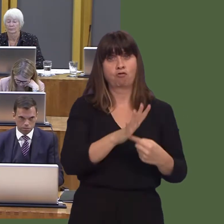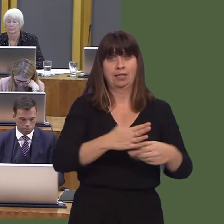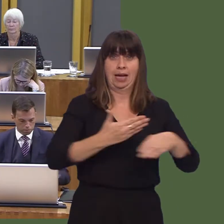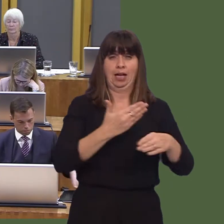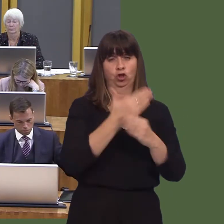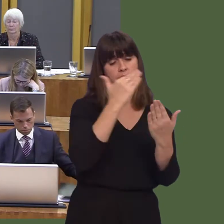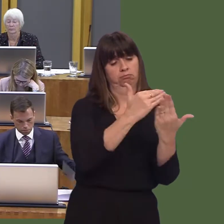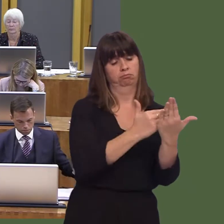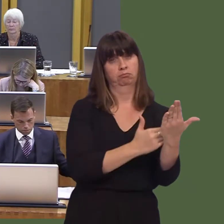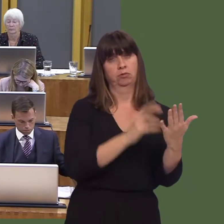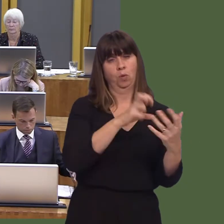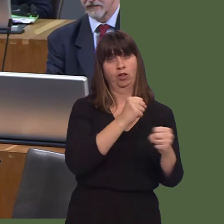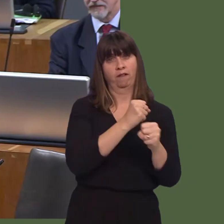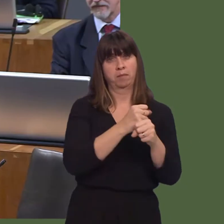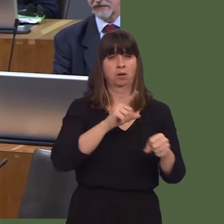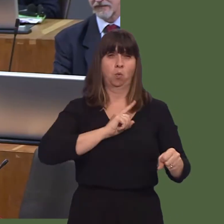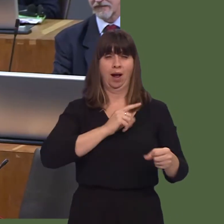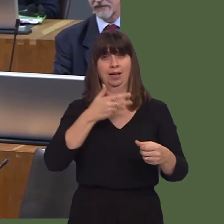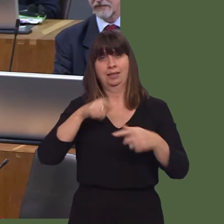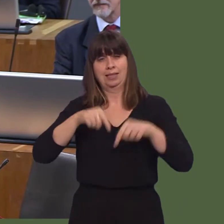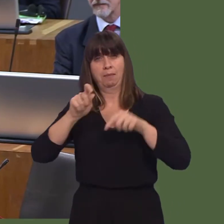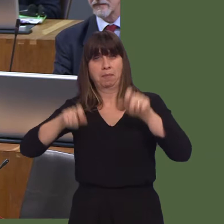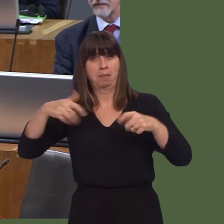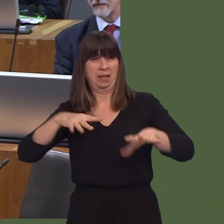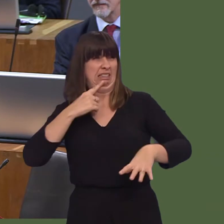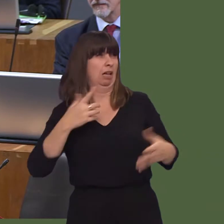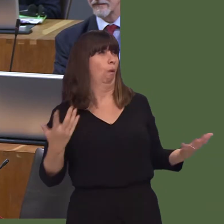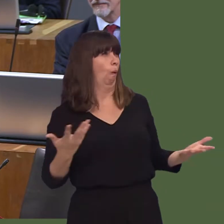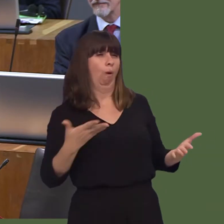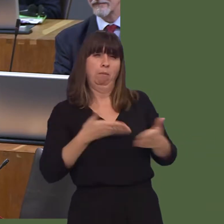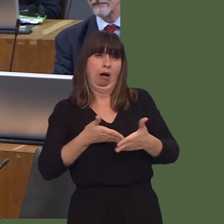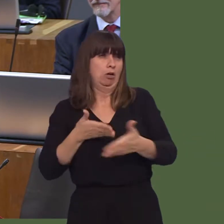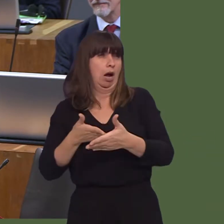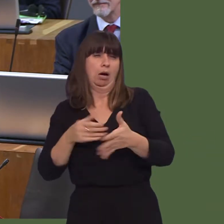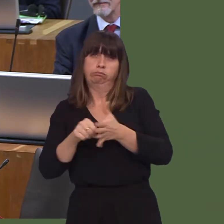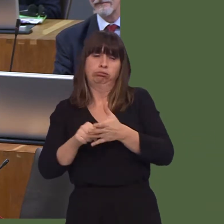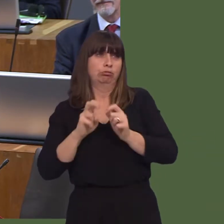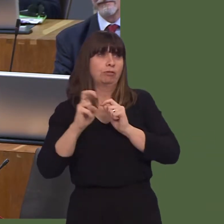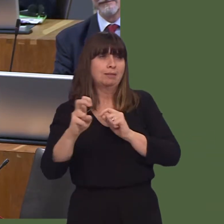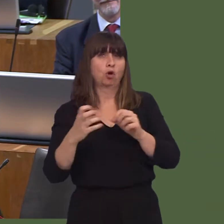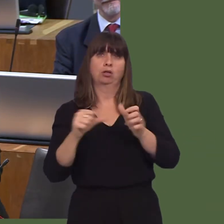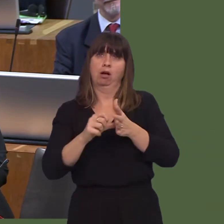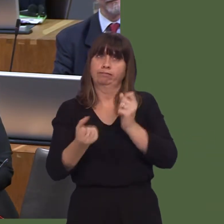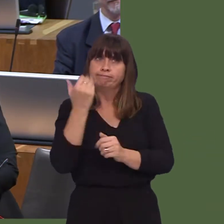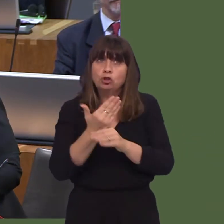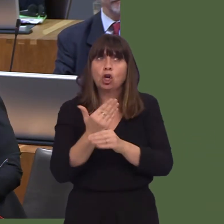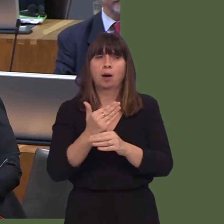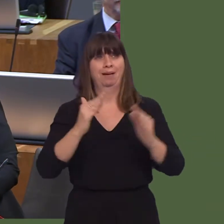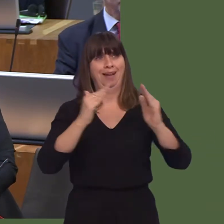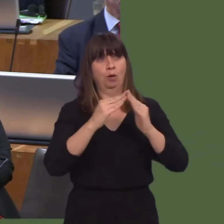to tackle key barriers identified by disabled people themselves, including transport, employment, housing and accessibility. David Melding AM: I'm grateful for that answer.